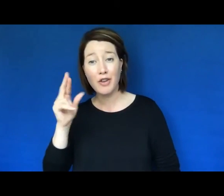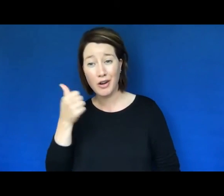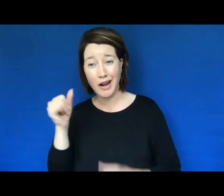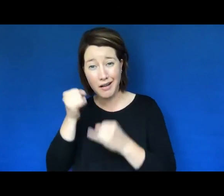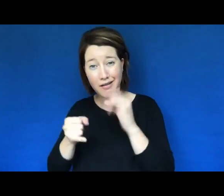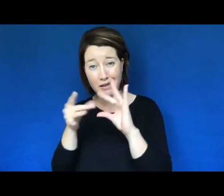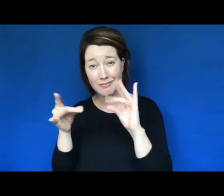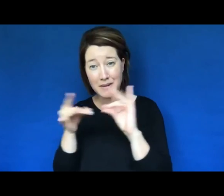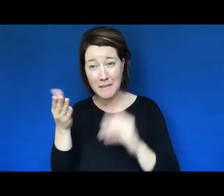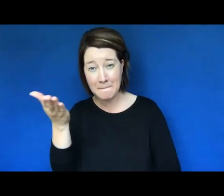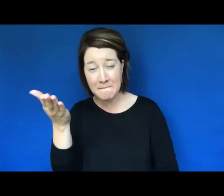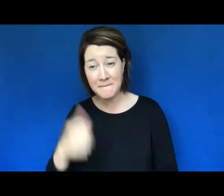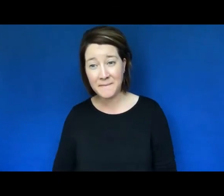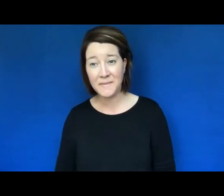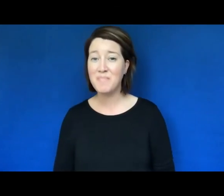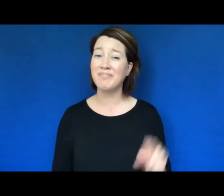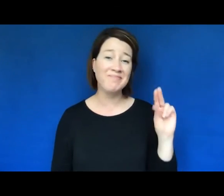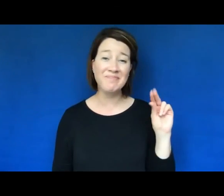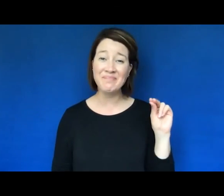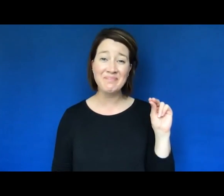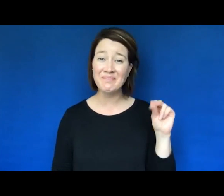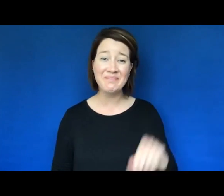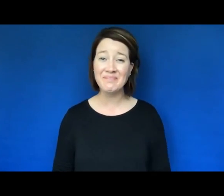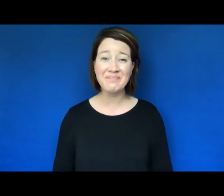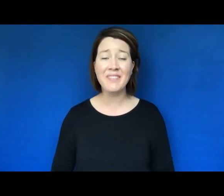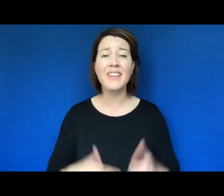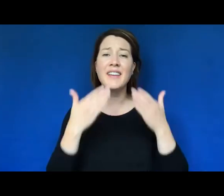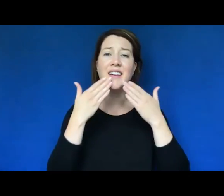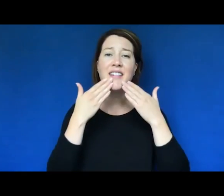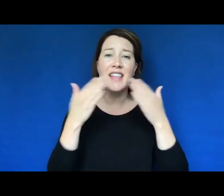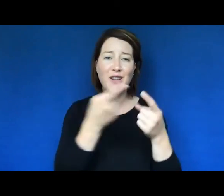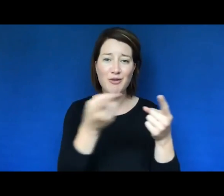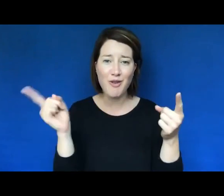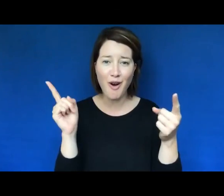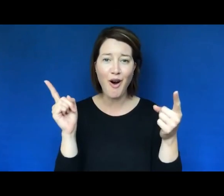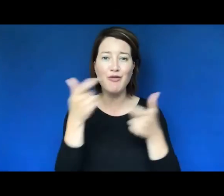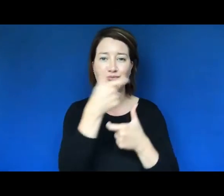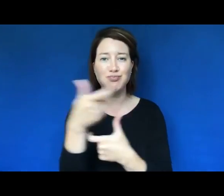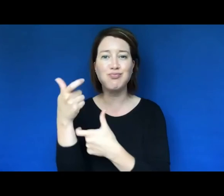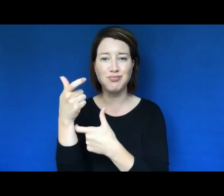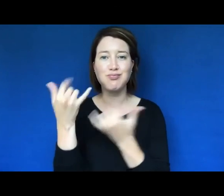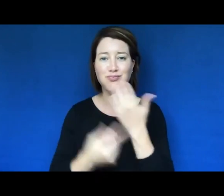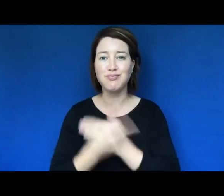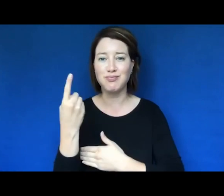JENNIFER McDONOUGH: No, just thank you all for participating, and if you have questions